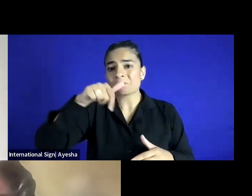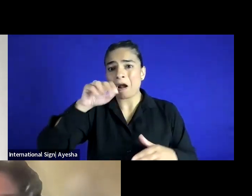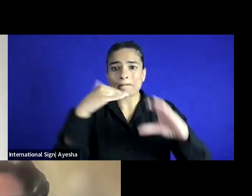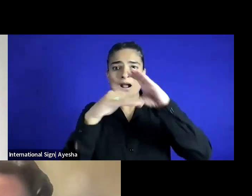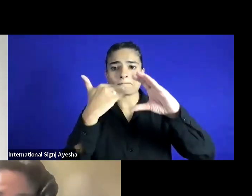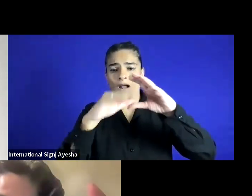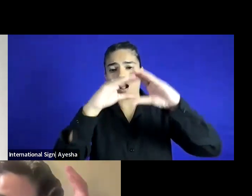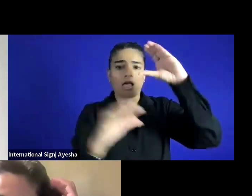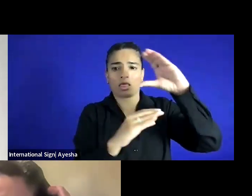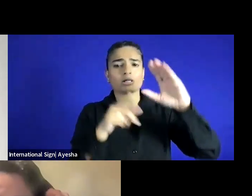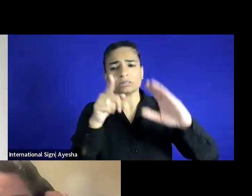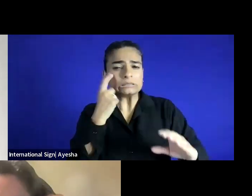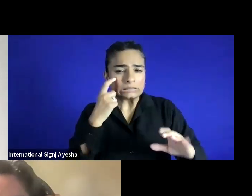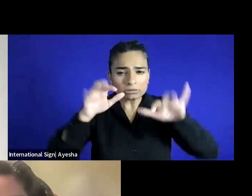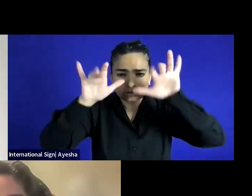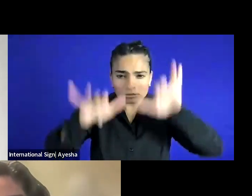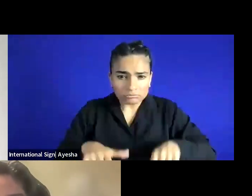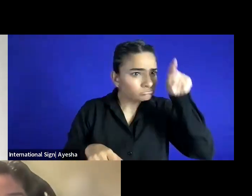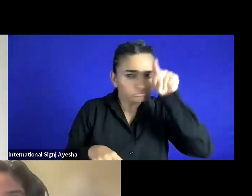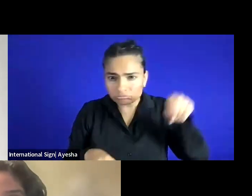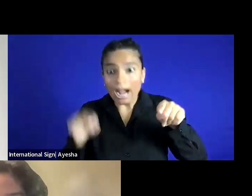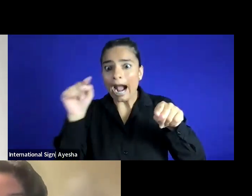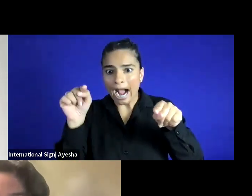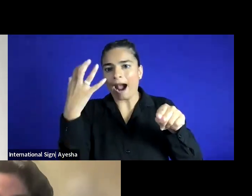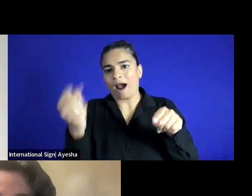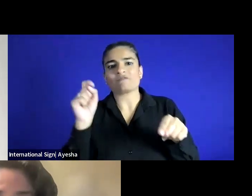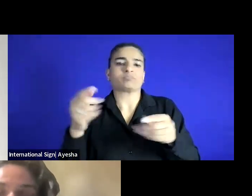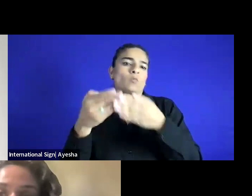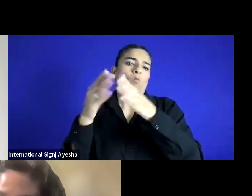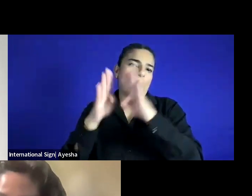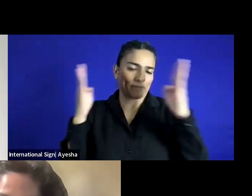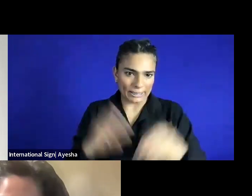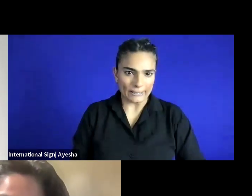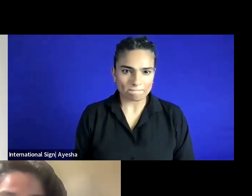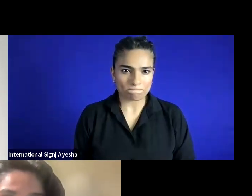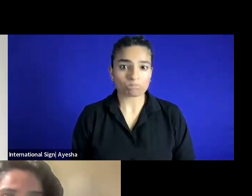We will be having another session going through the app as well later today.